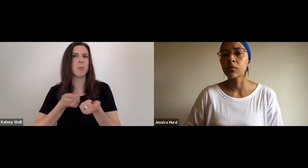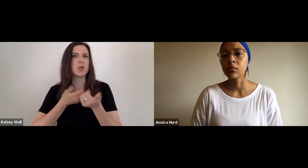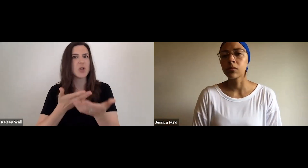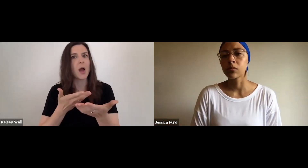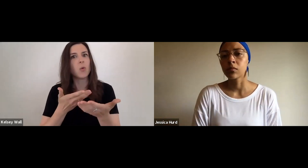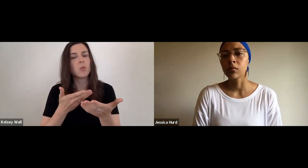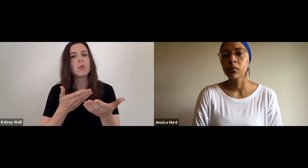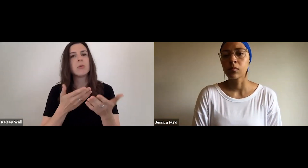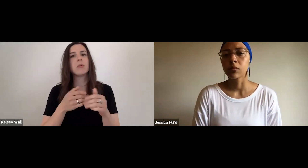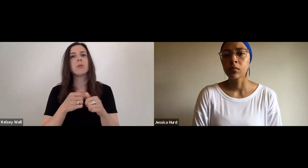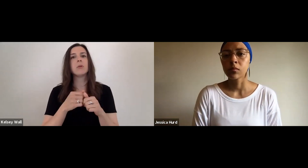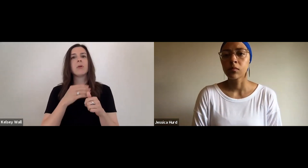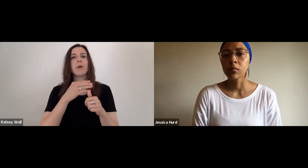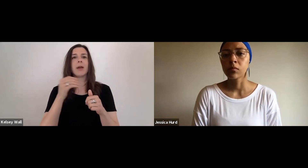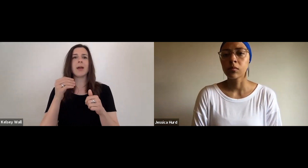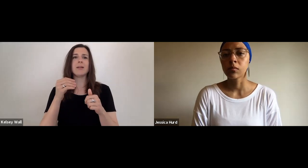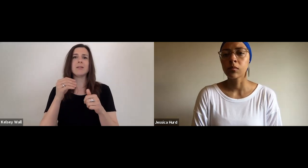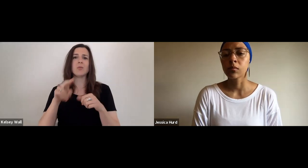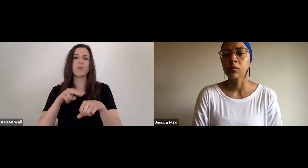stress that is negative or boredom.